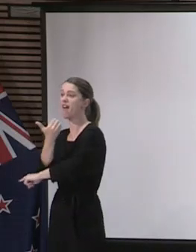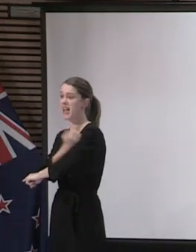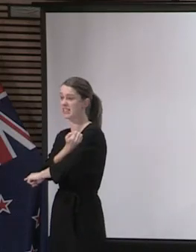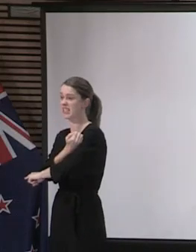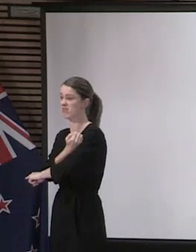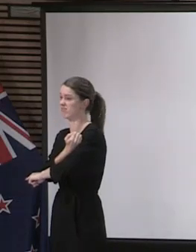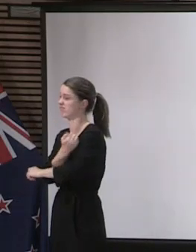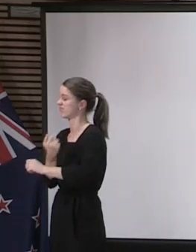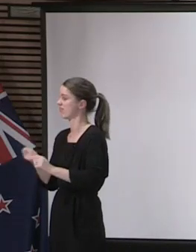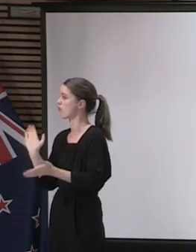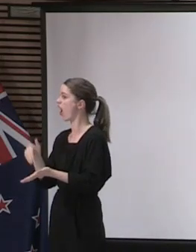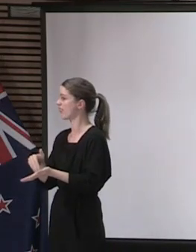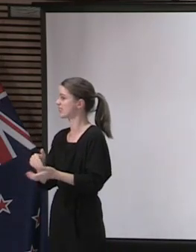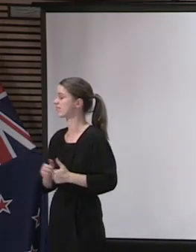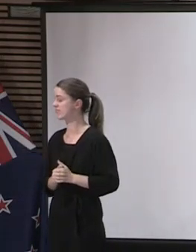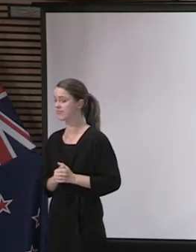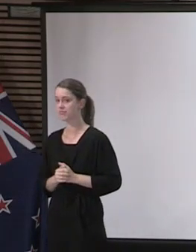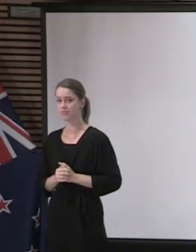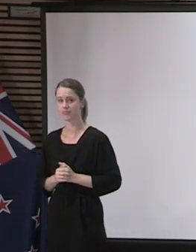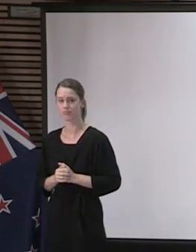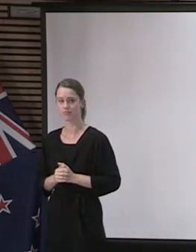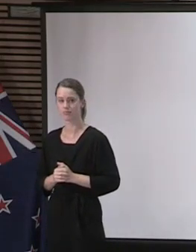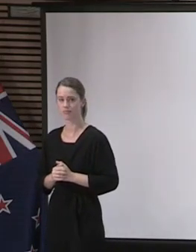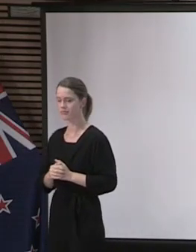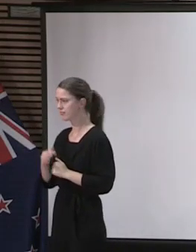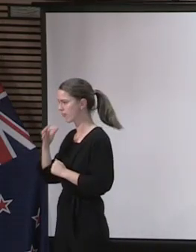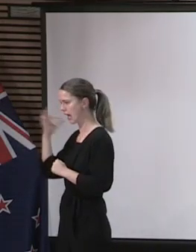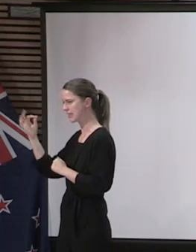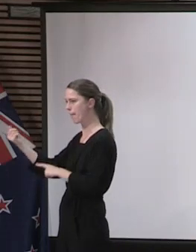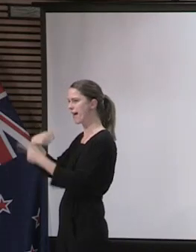that on an ongoing basis and, yes, until a vaccine arises.